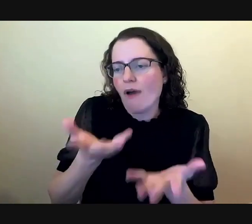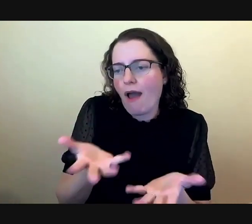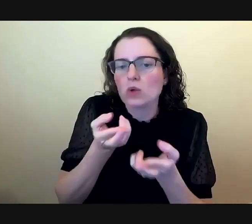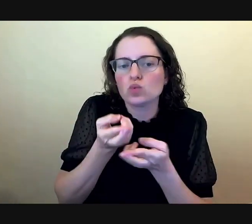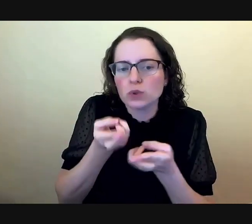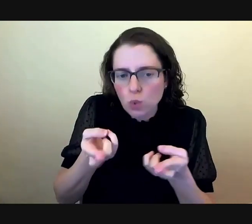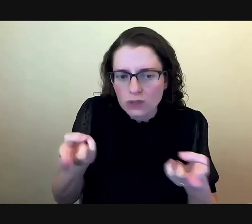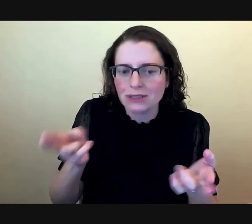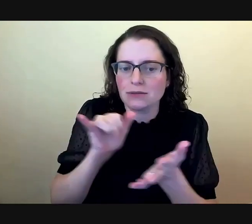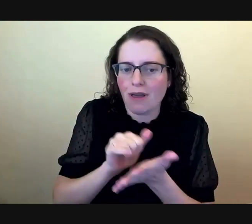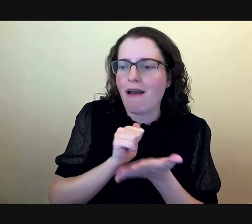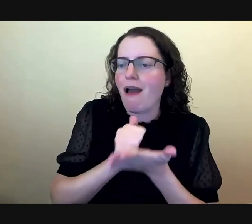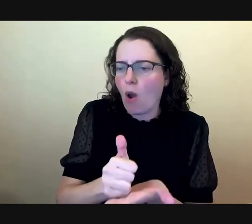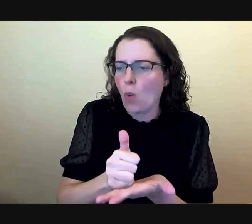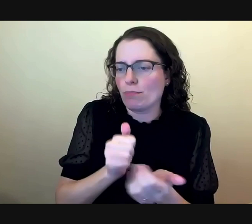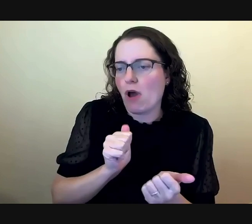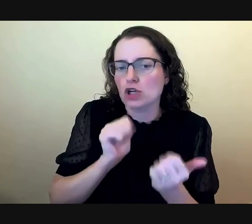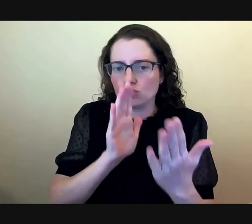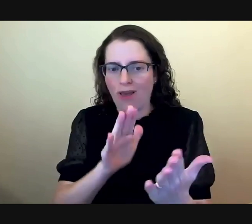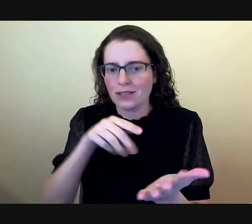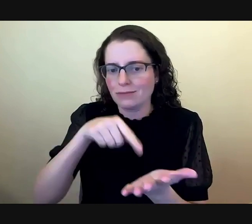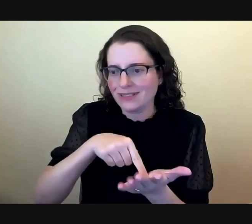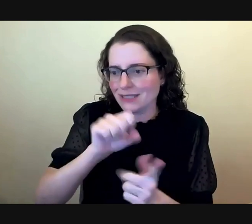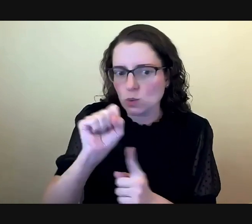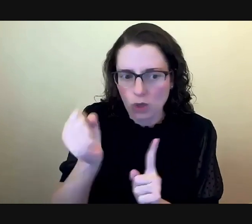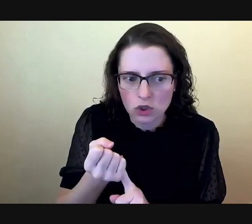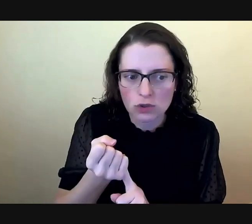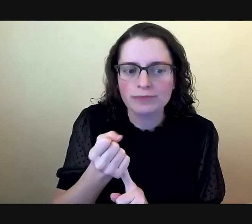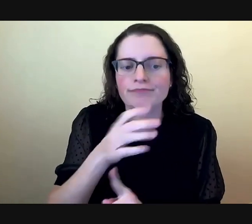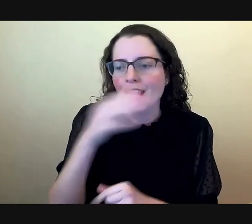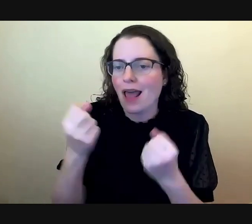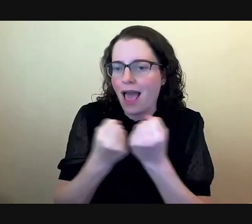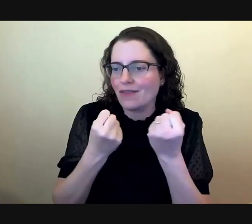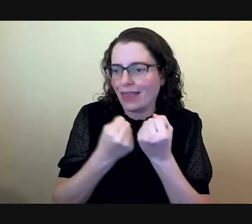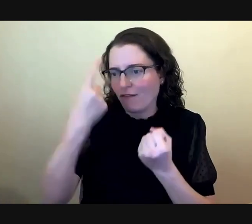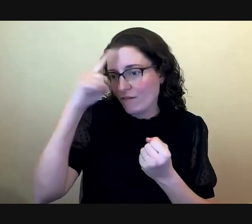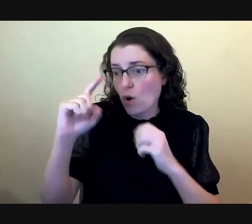and misunderstanding more and providing some resources that can be helpful in how to address these situations when